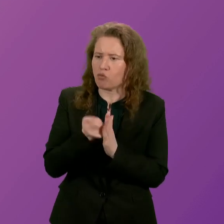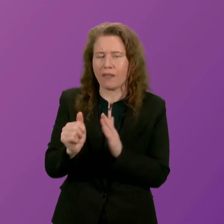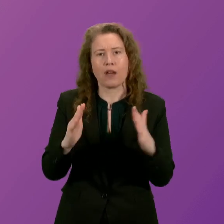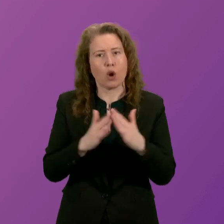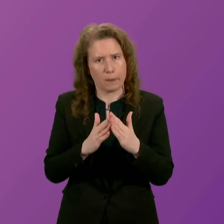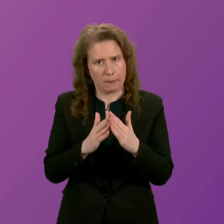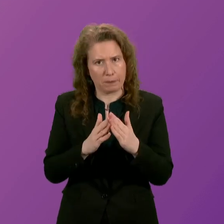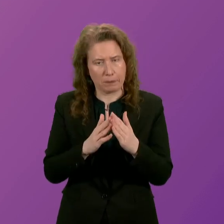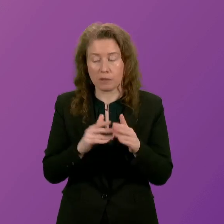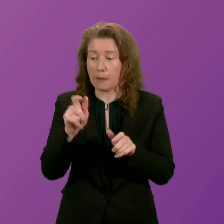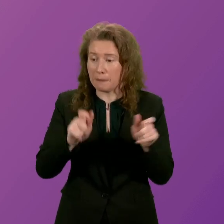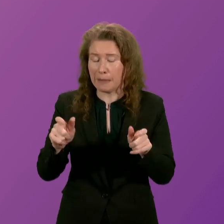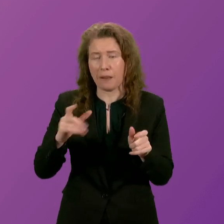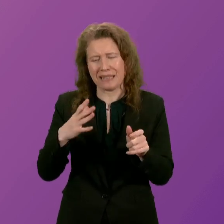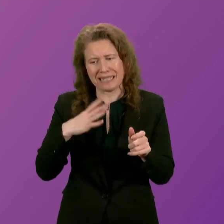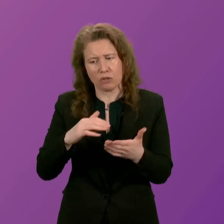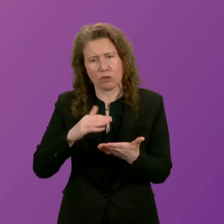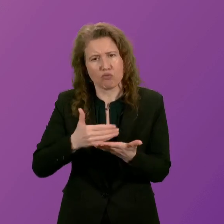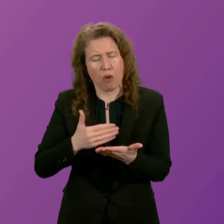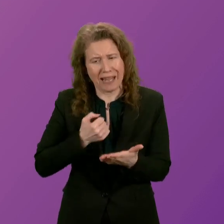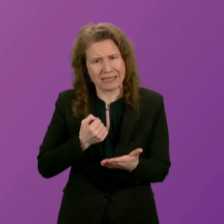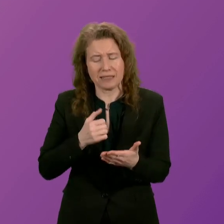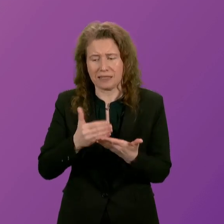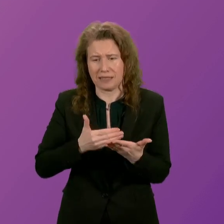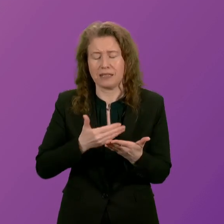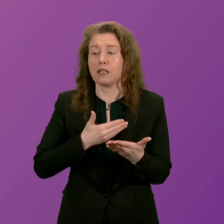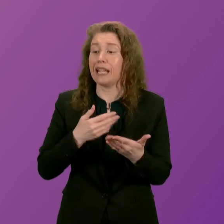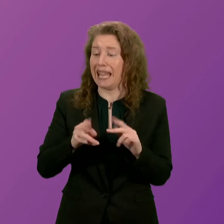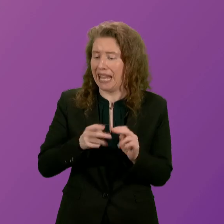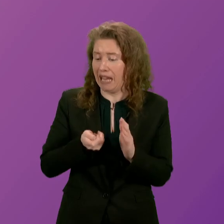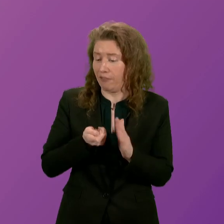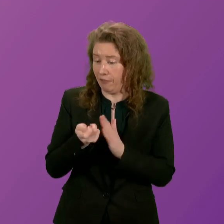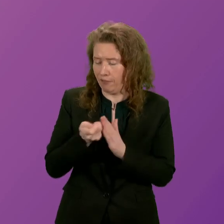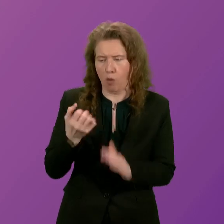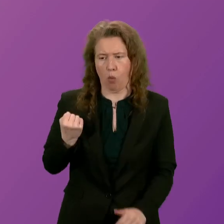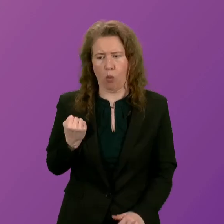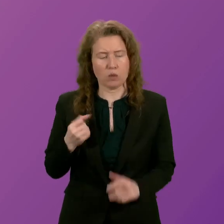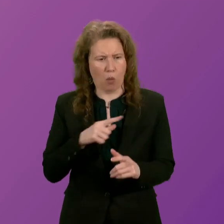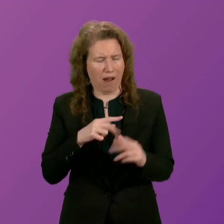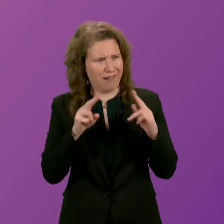People deserve the right to withhold rent payments when issues such as mould, damp